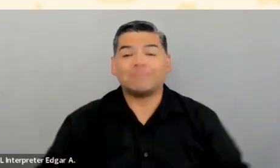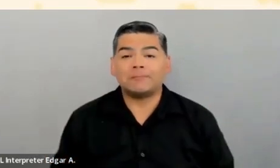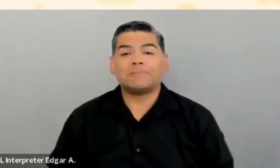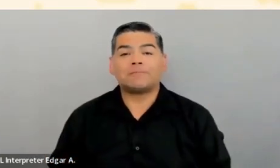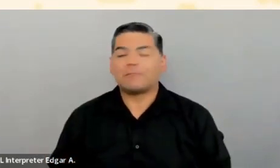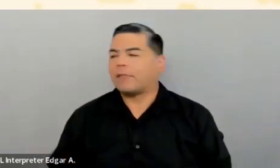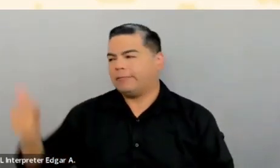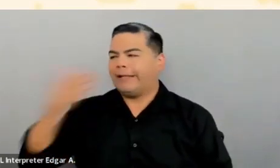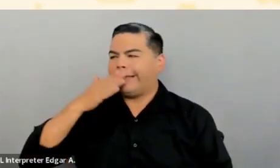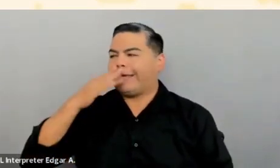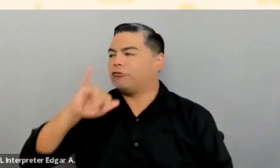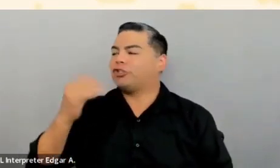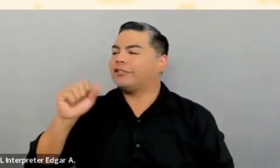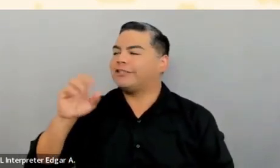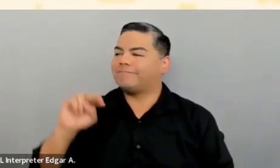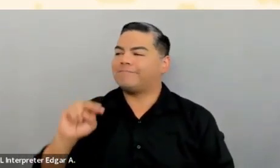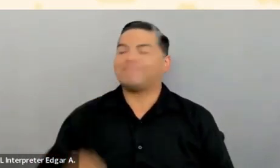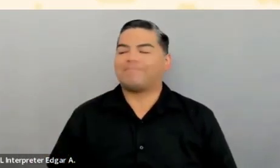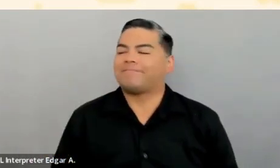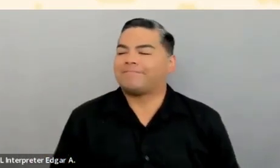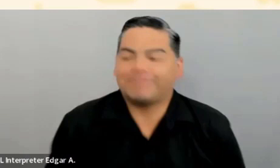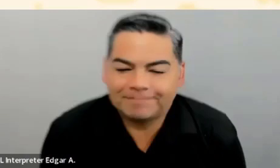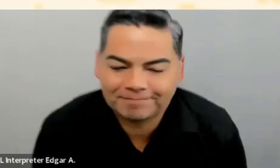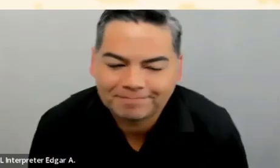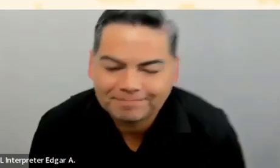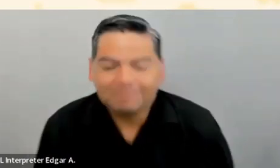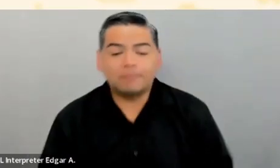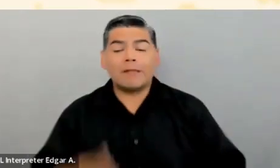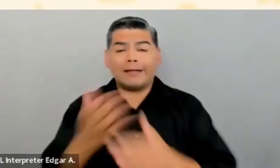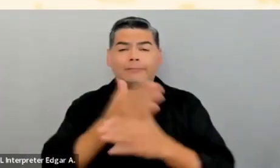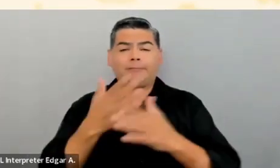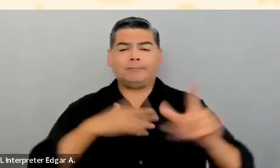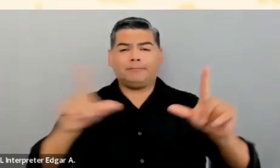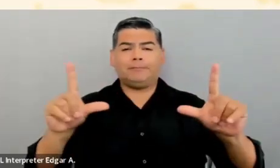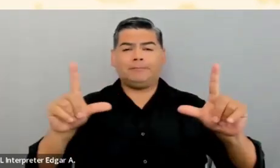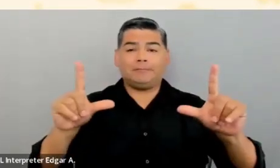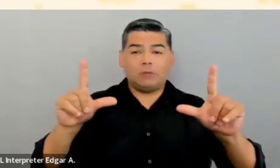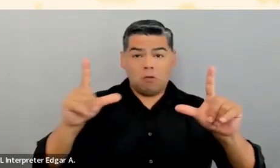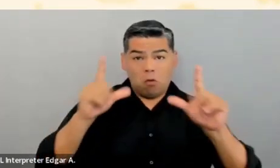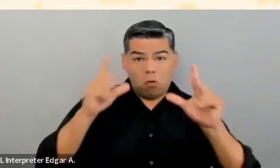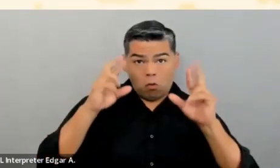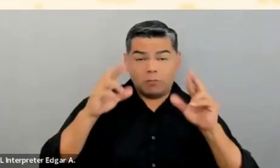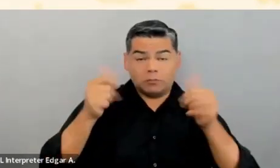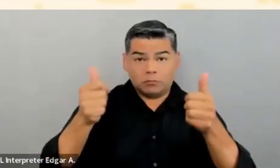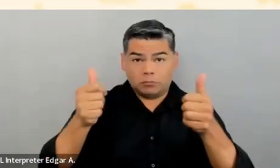Thank you, Jason. Share. Hopefully everyone can see my screen. Jason, can you just confirm?